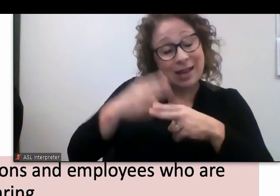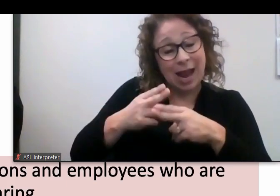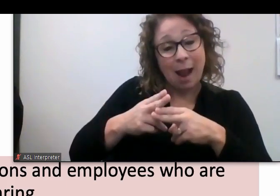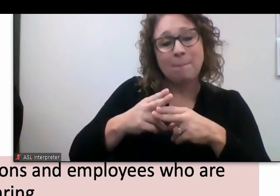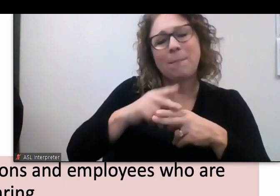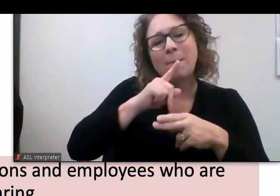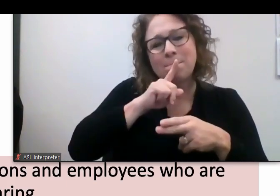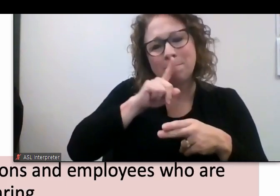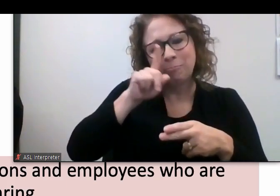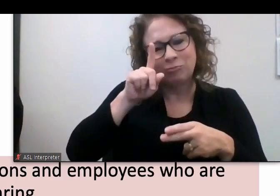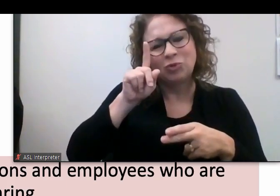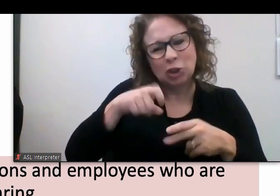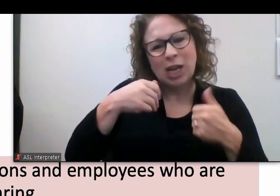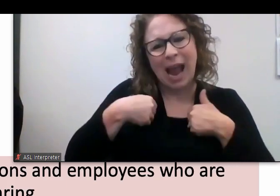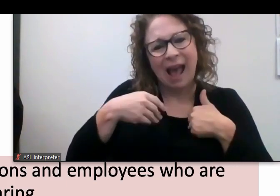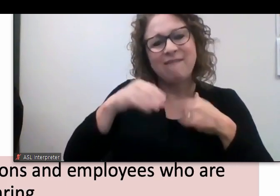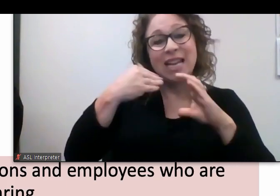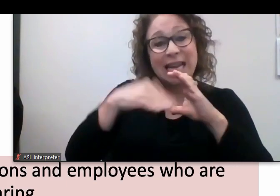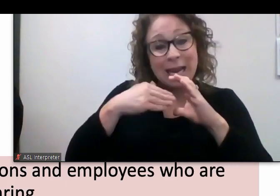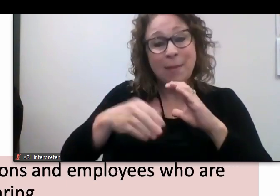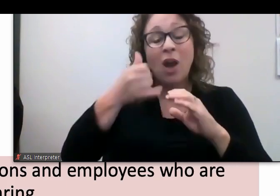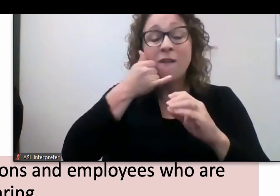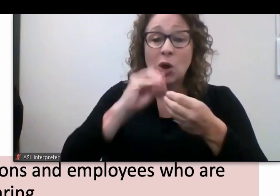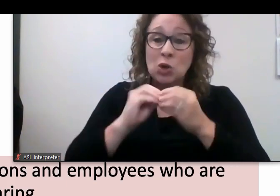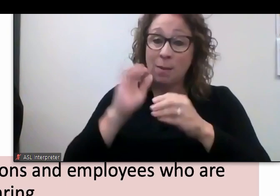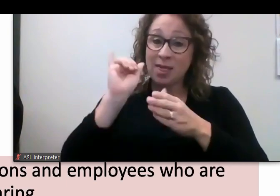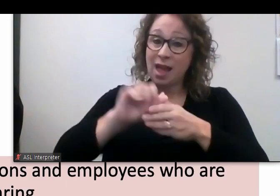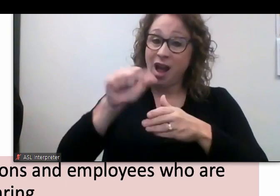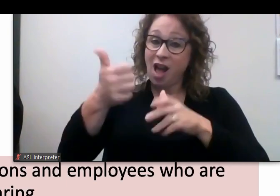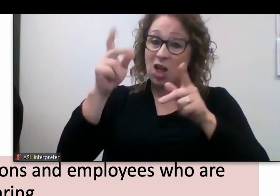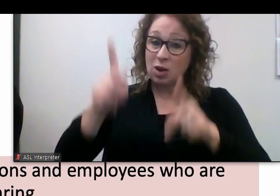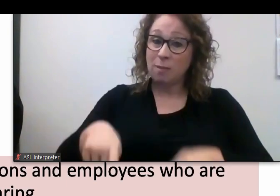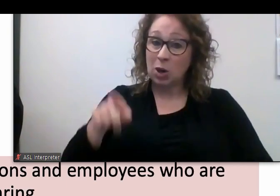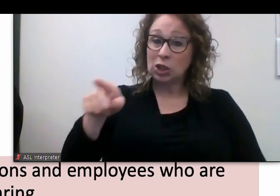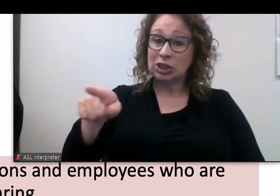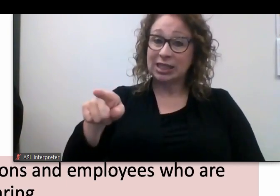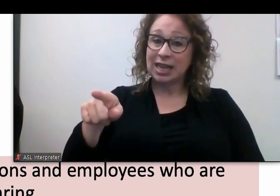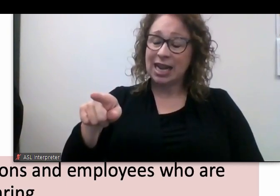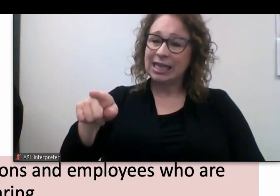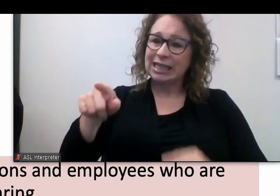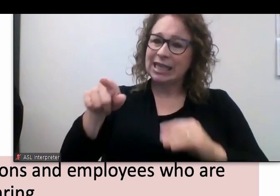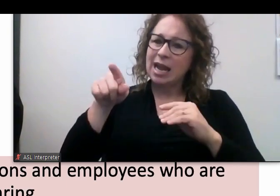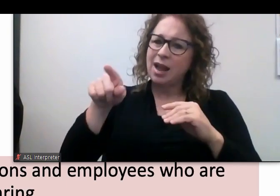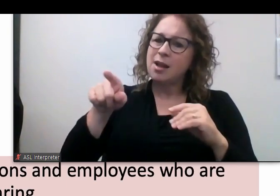and a phone number and make the person on the other end of that educated and knowledgeable.